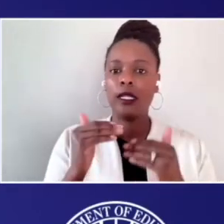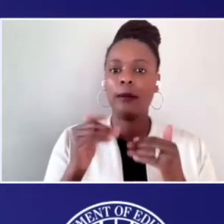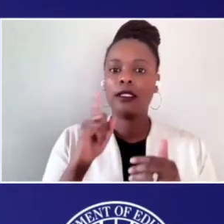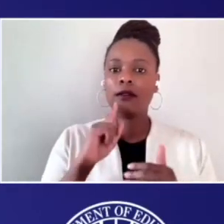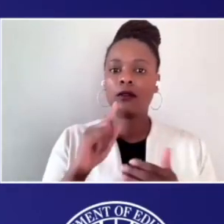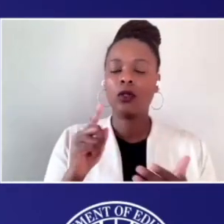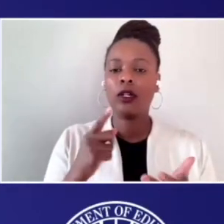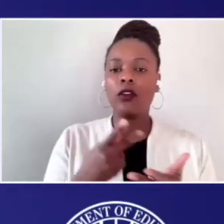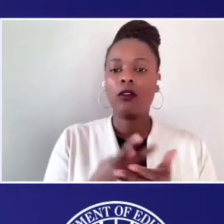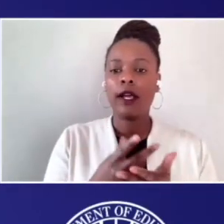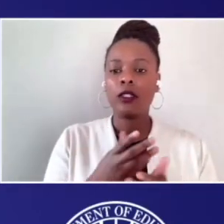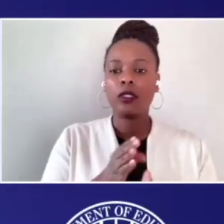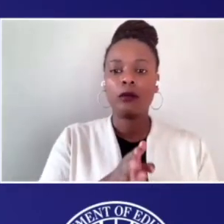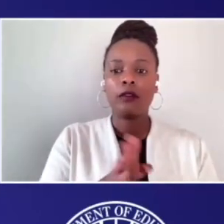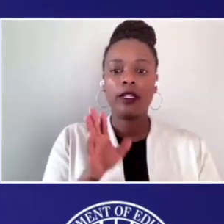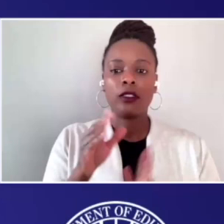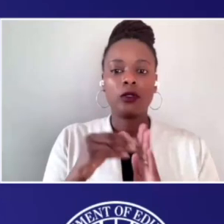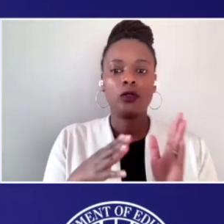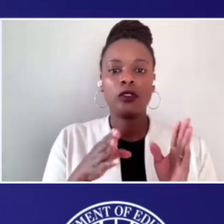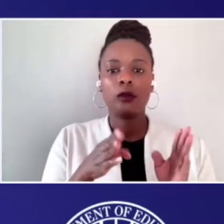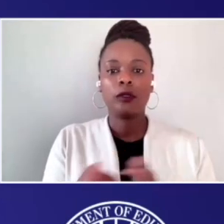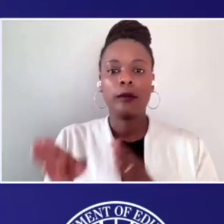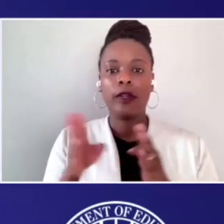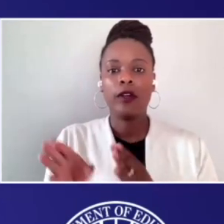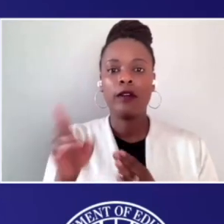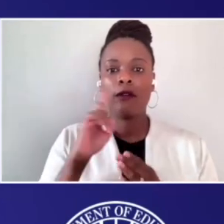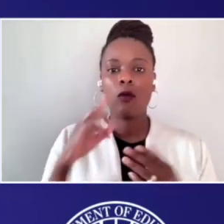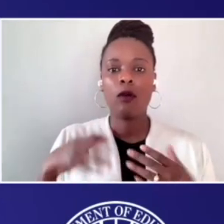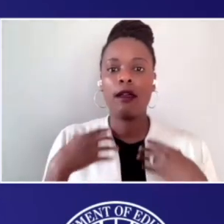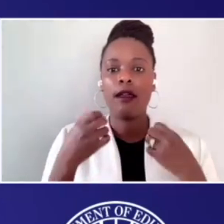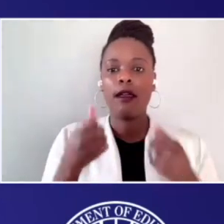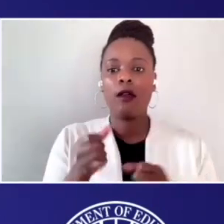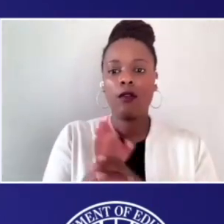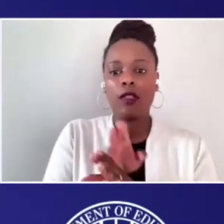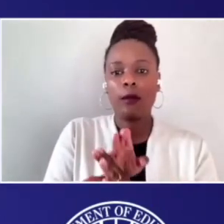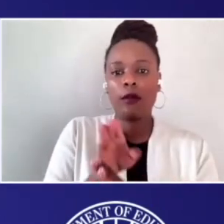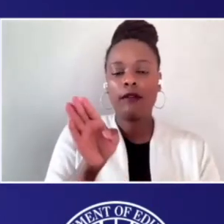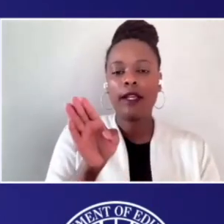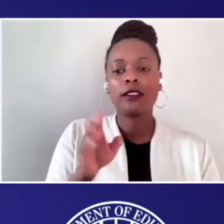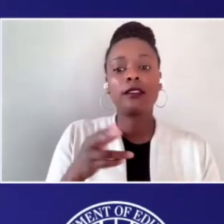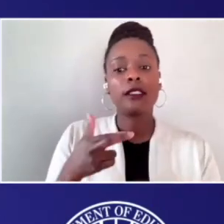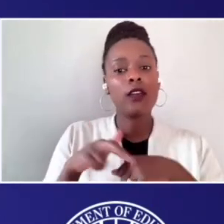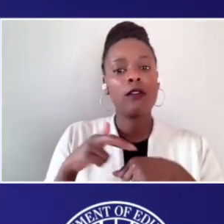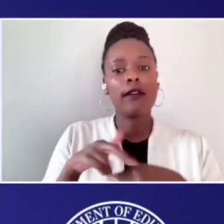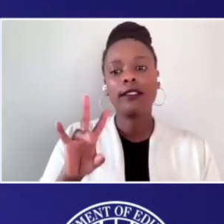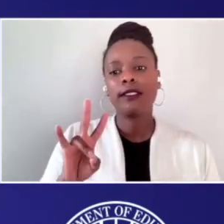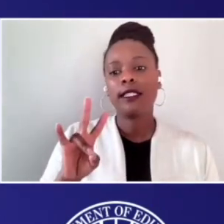preparing for the health professions. Makes reference to the 703A of the Public Health Act.